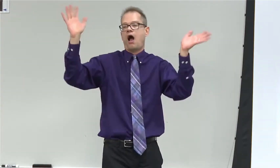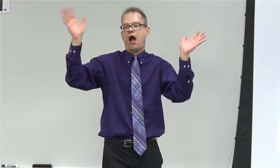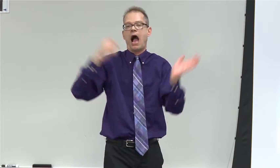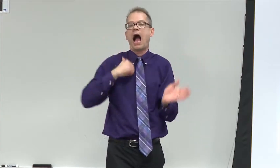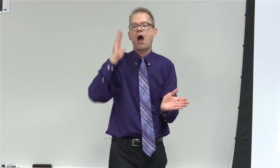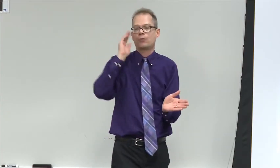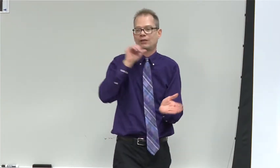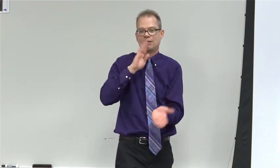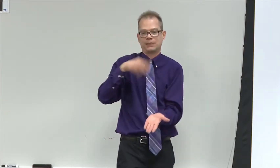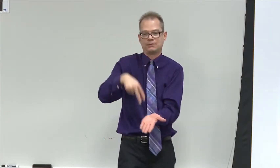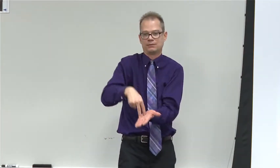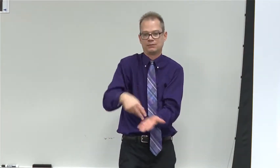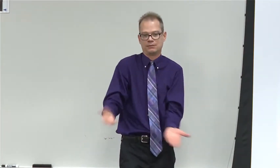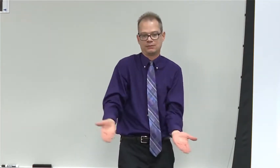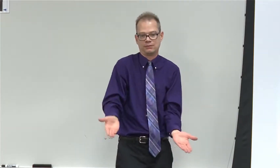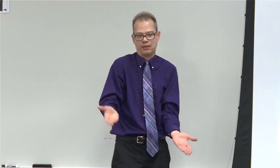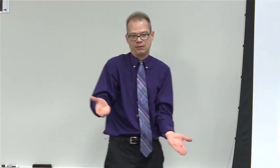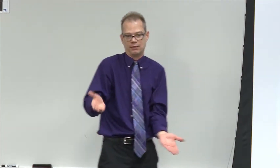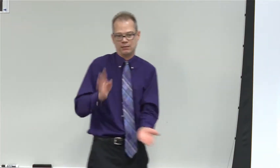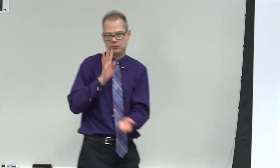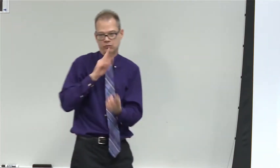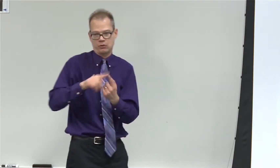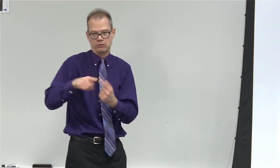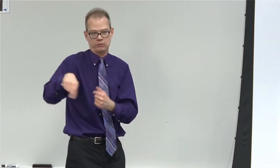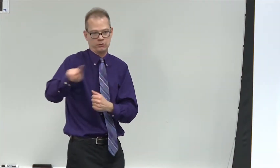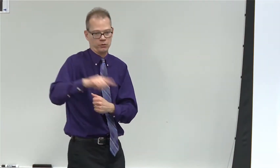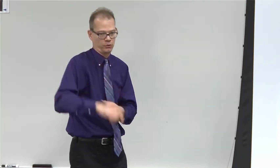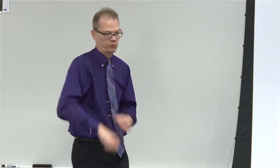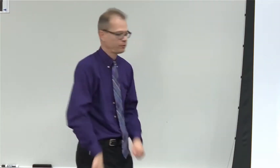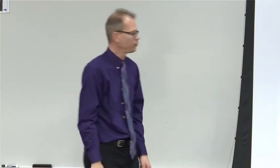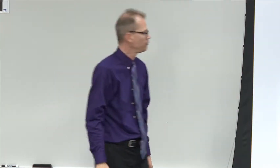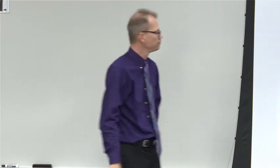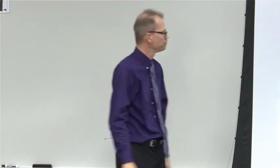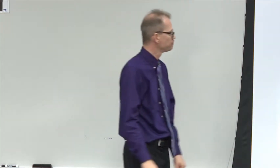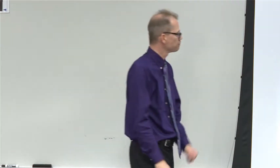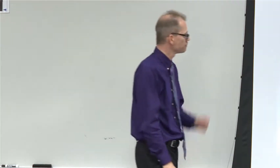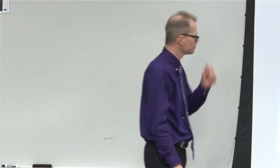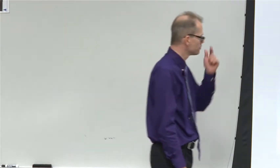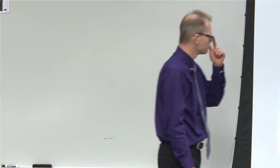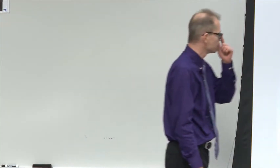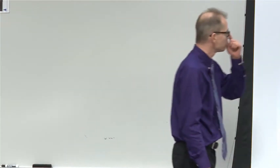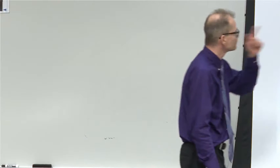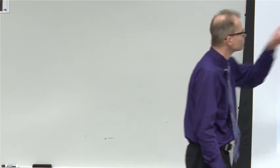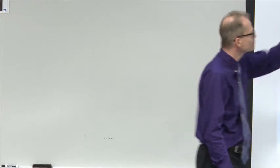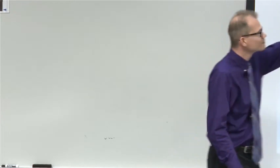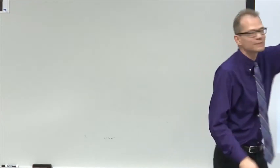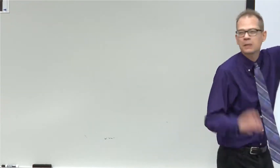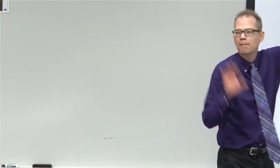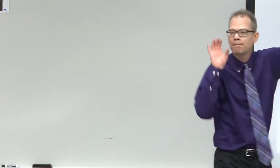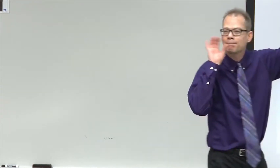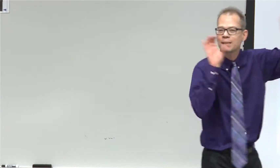then I wouldn't be standing here talking to you-all today.